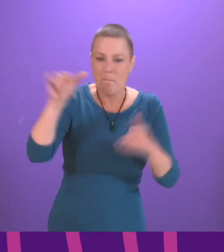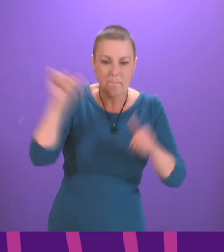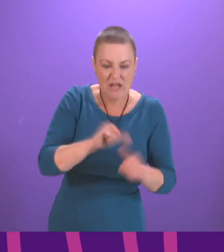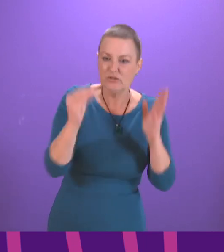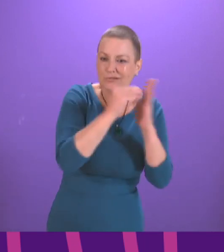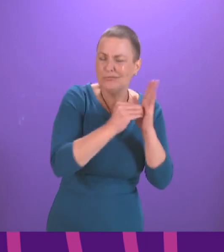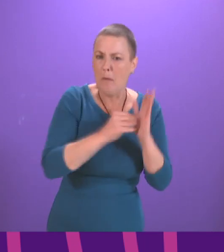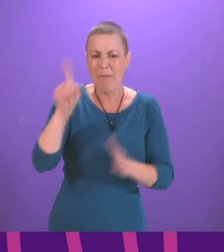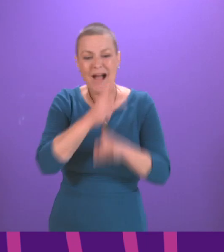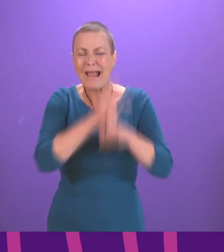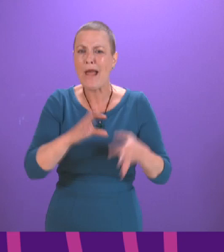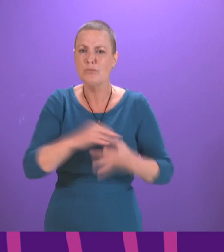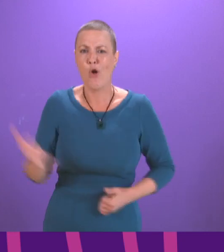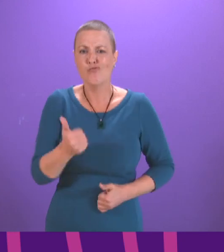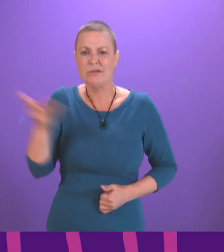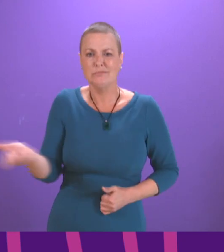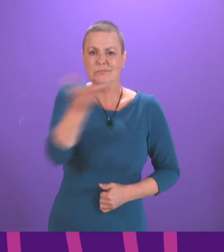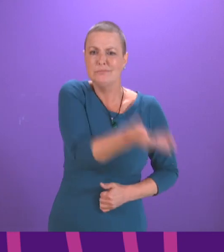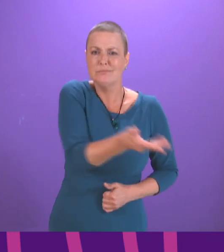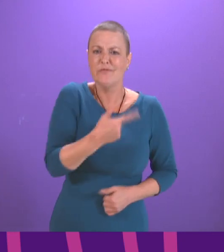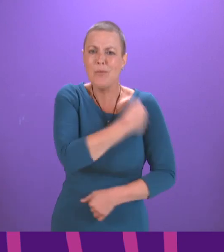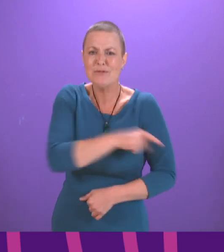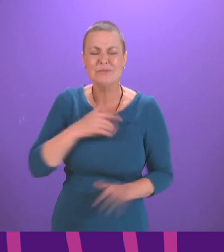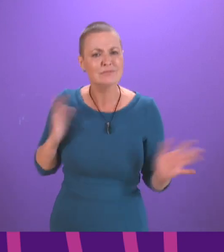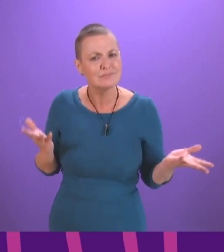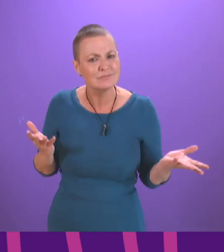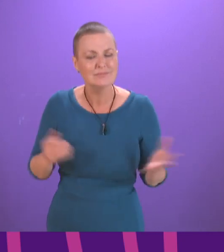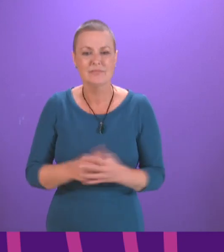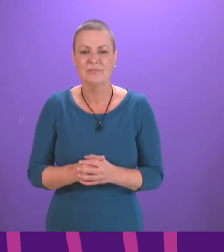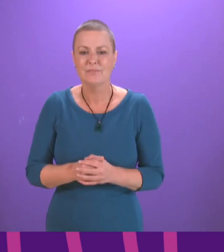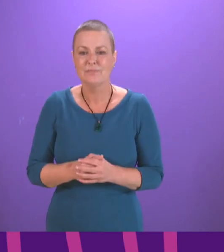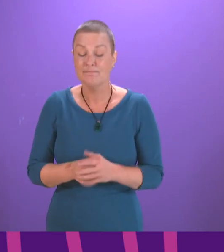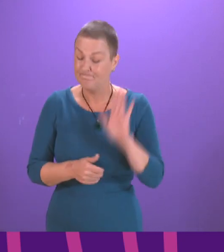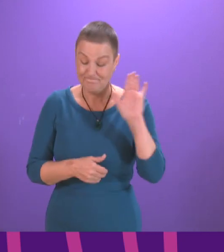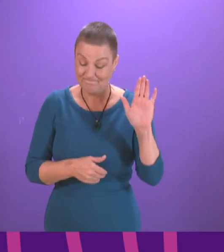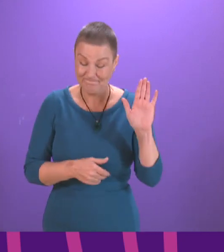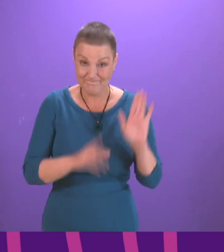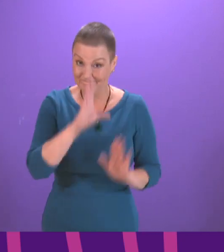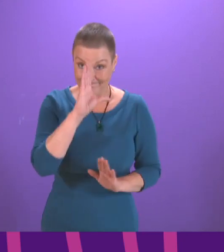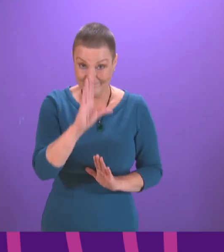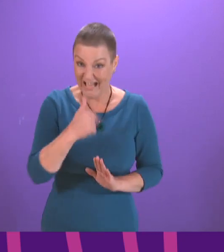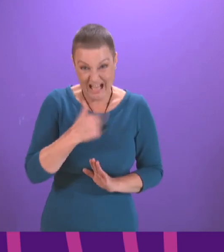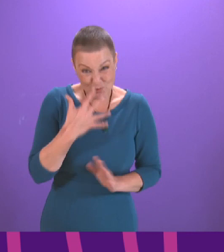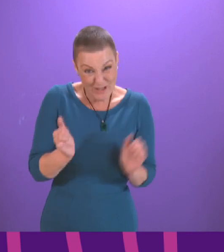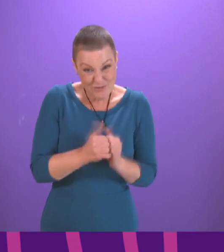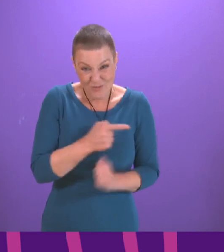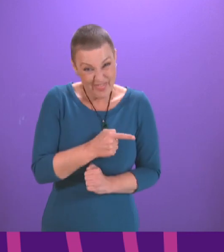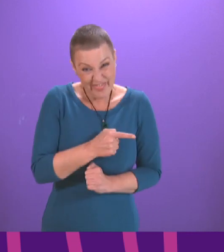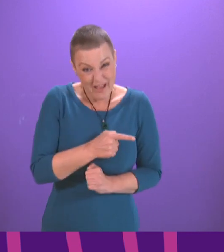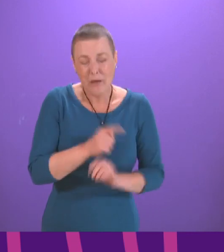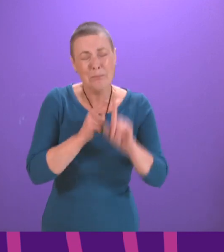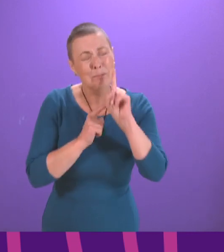The First Minister: I do not agree with that, but I do not minimise